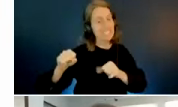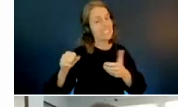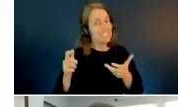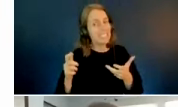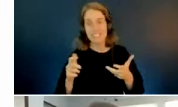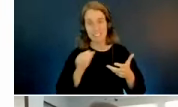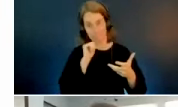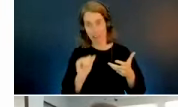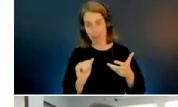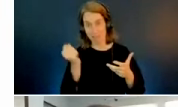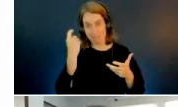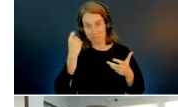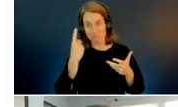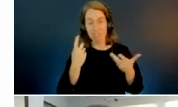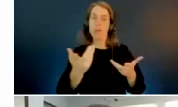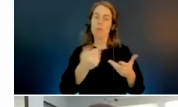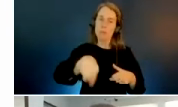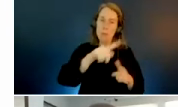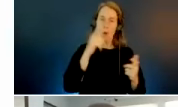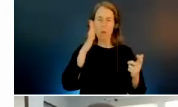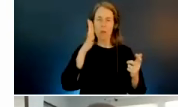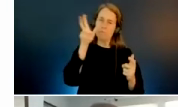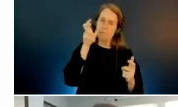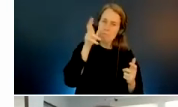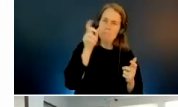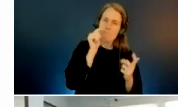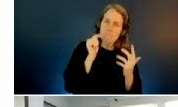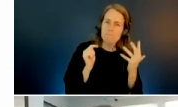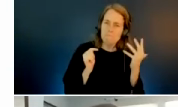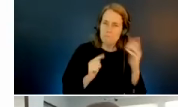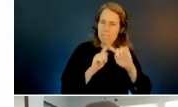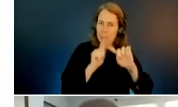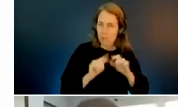of the barrier barriers that are inherent to each method of voting and we can go to the next slide